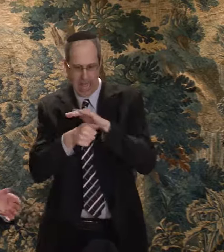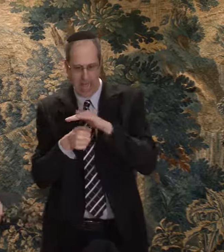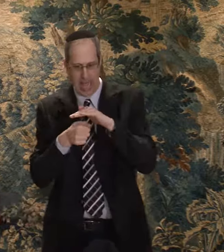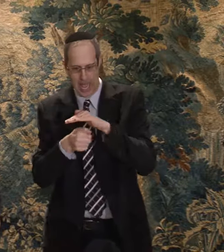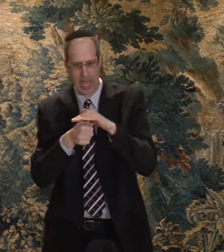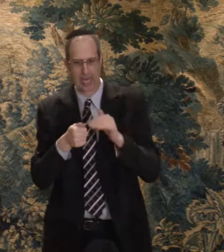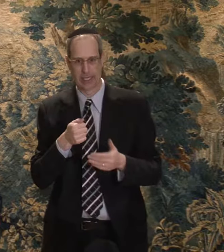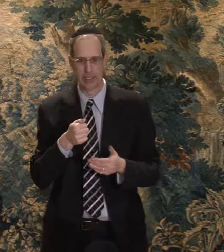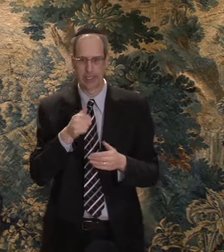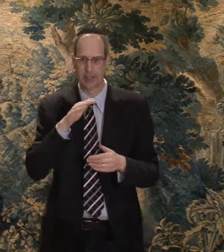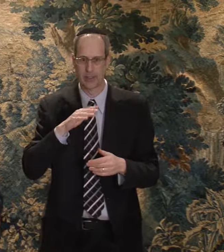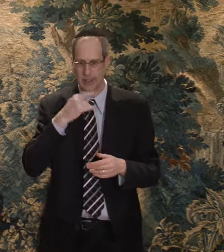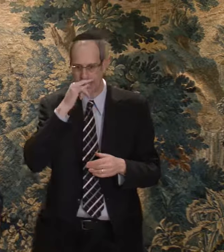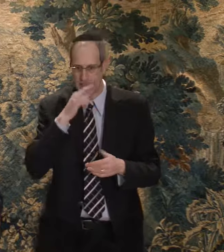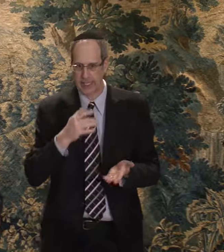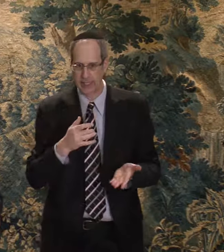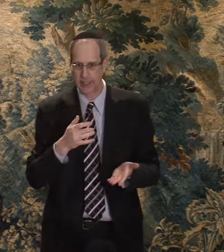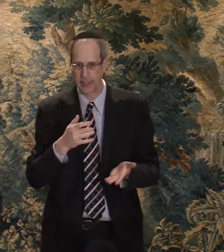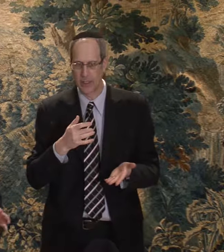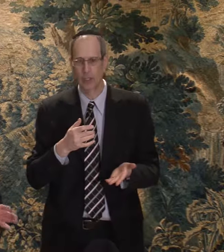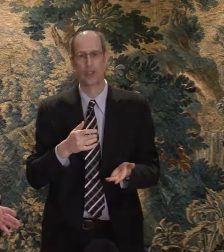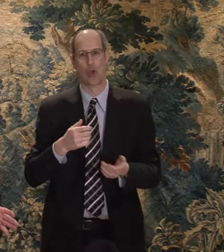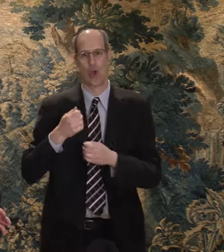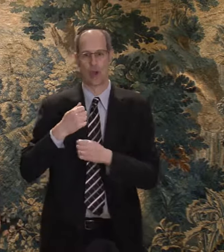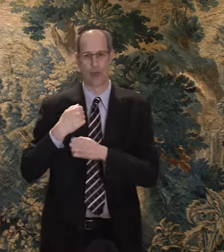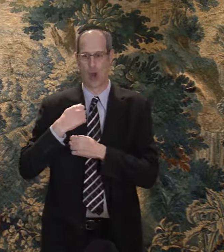too happy to come to the river to see if it was true and they saw that it was